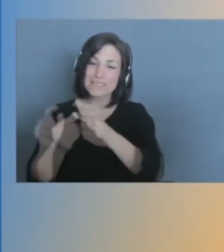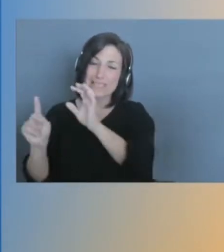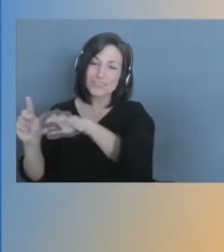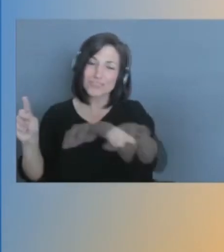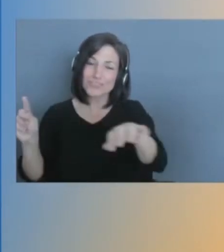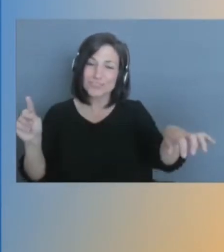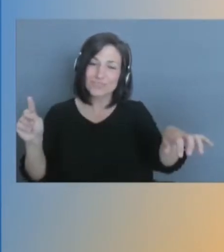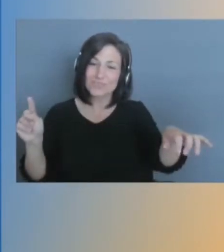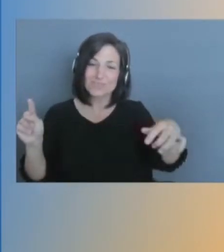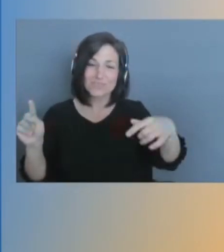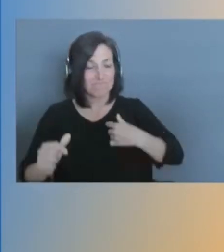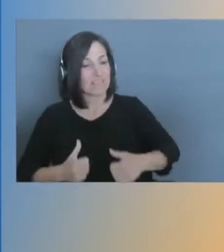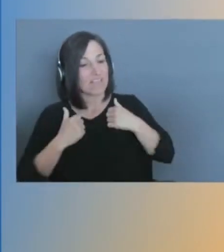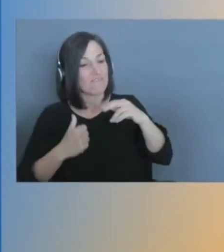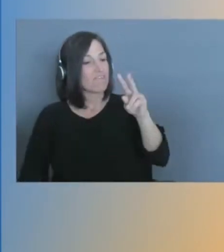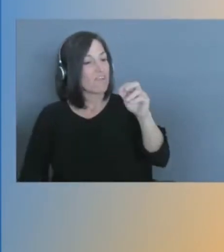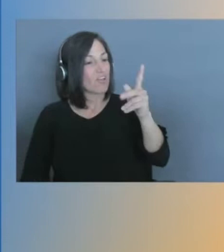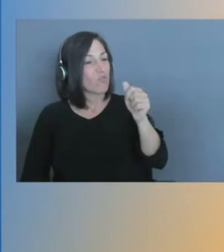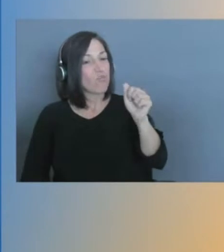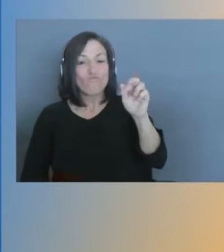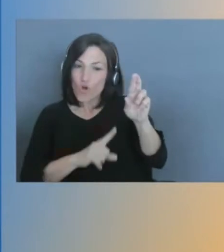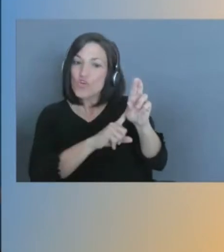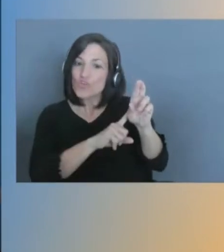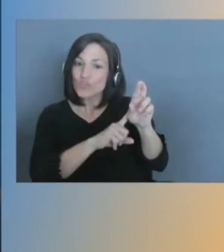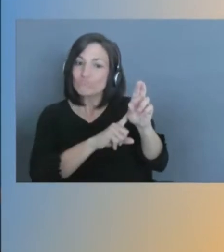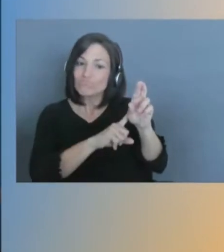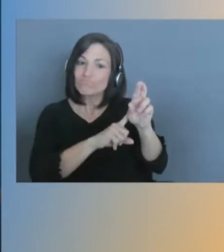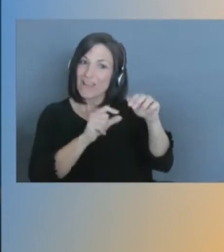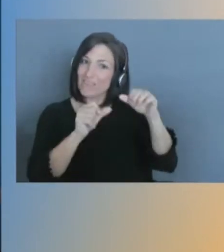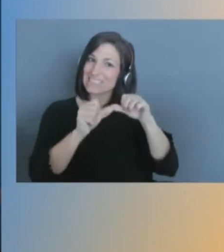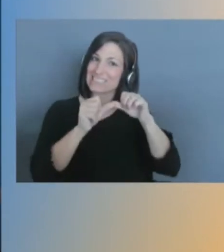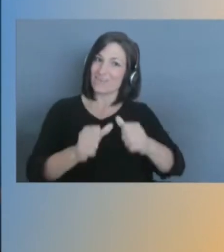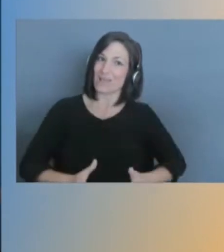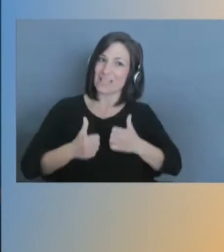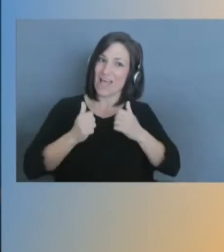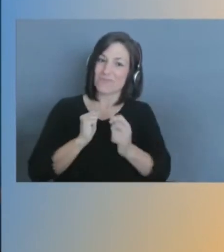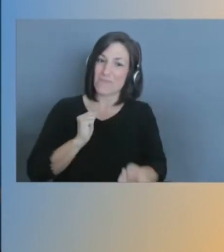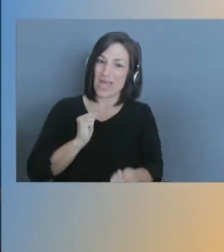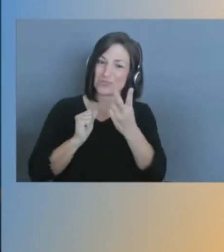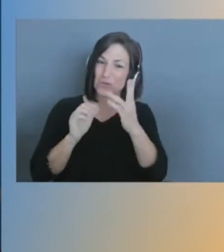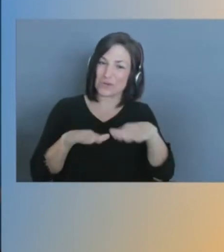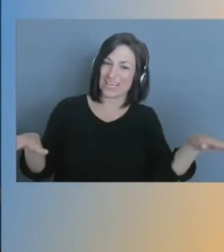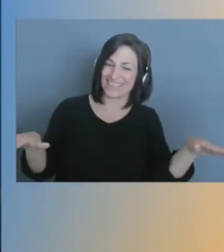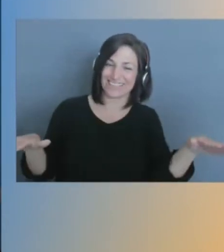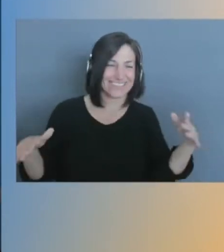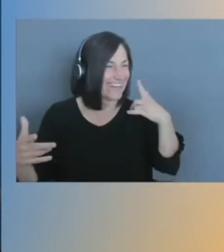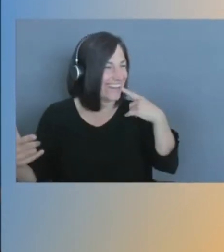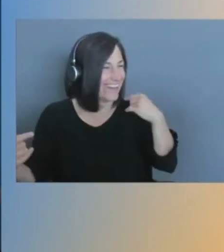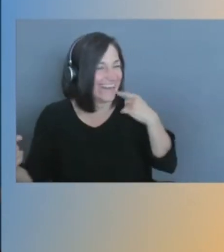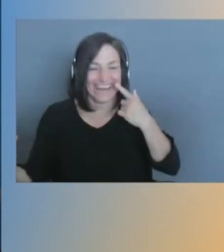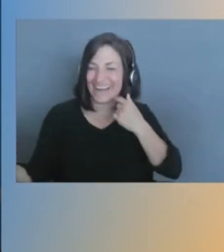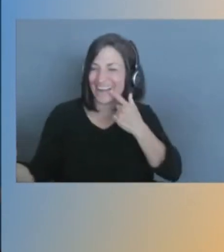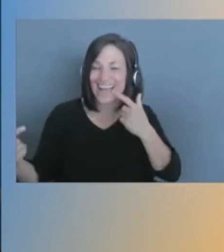and trying to live a sustainable life with my two kids. As much as we can. As much as I can.